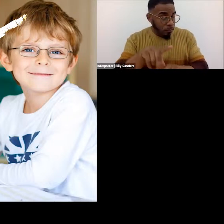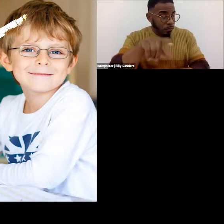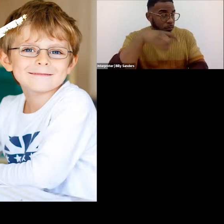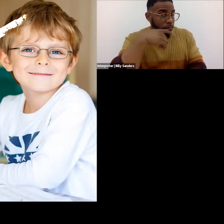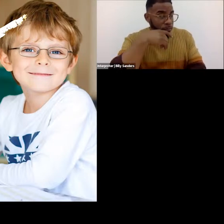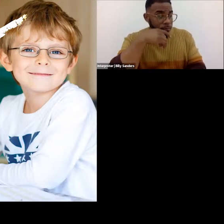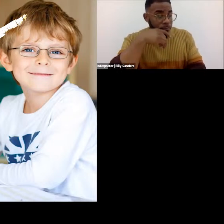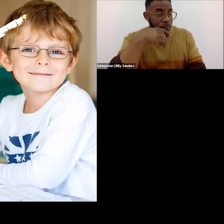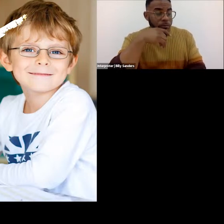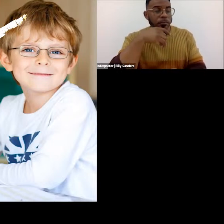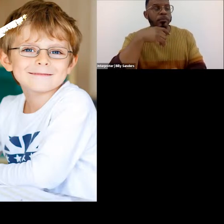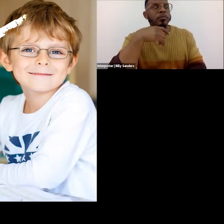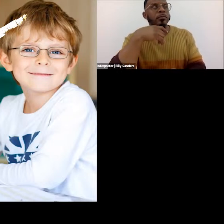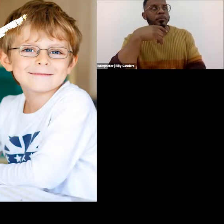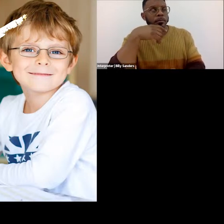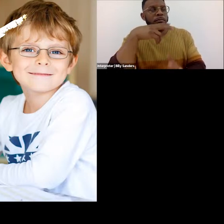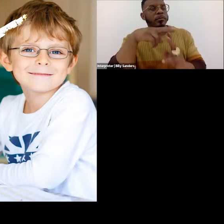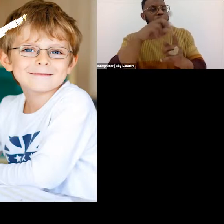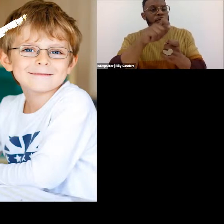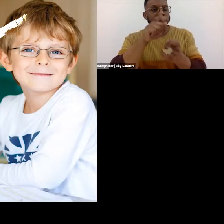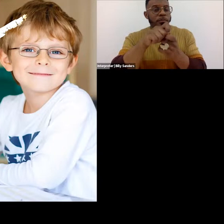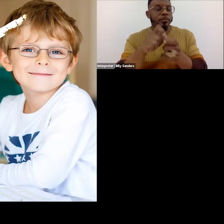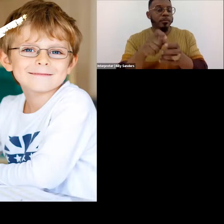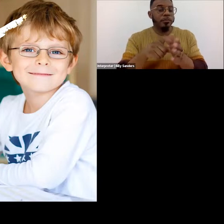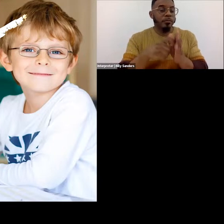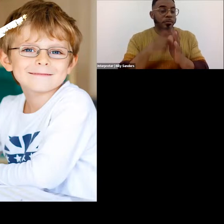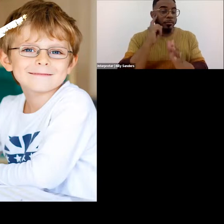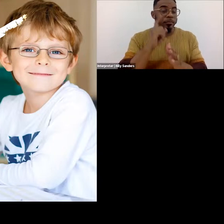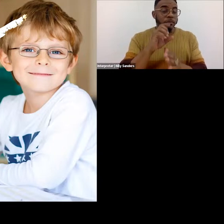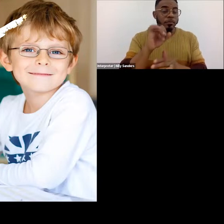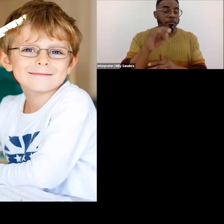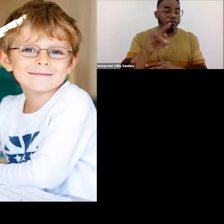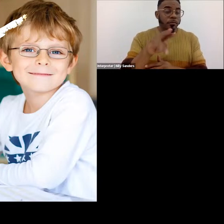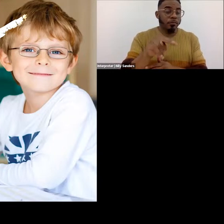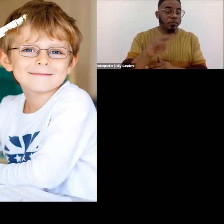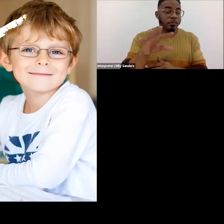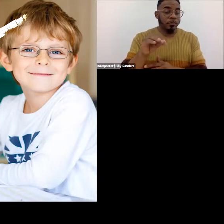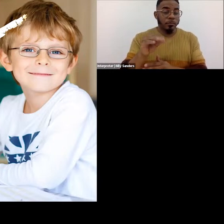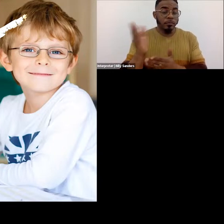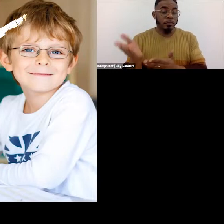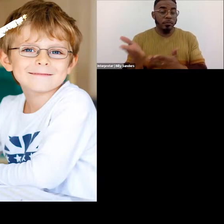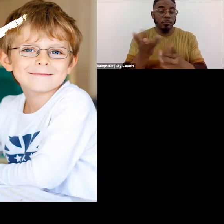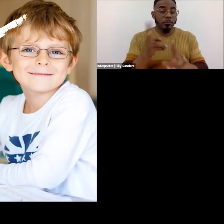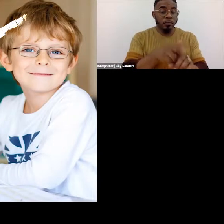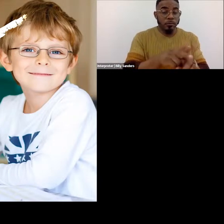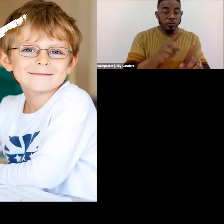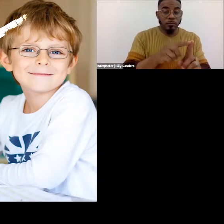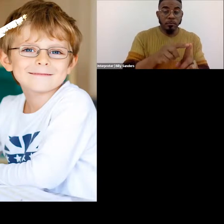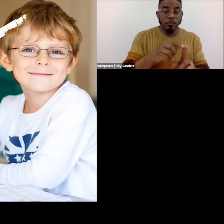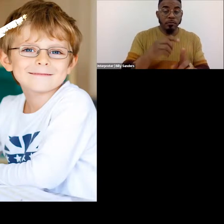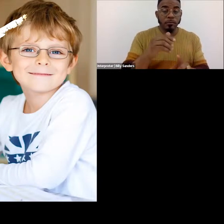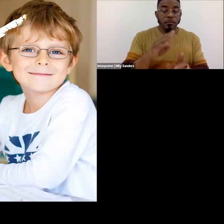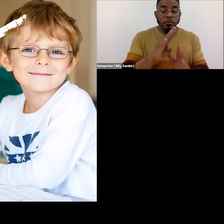And there are very specific provisions of Section 50 that do carry over to background actors